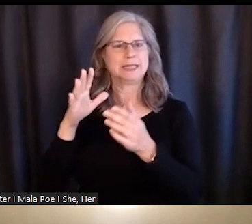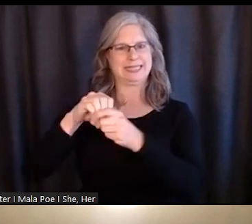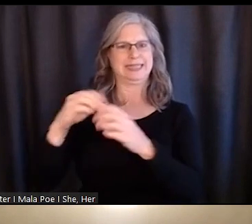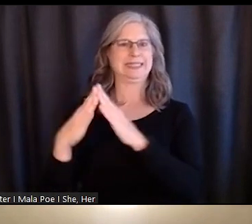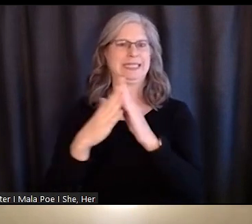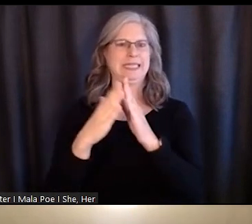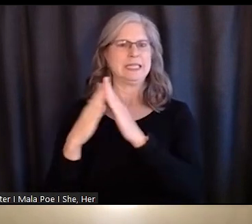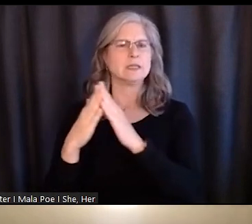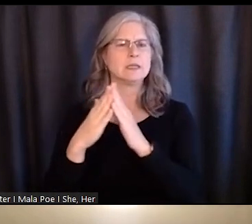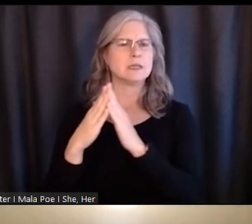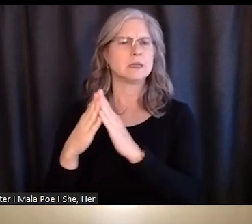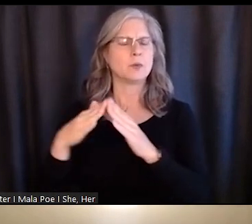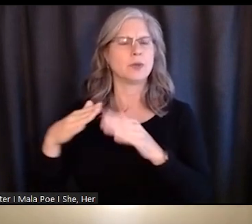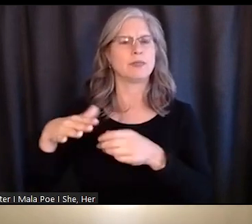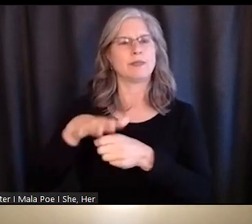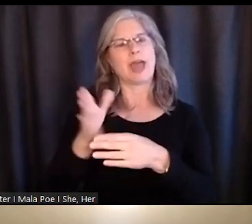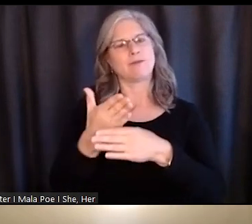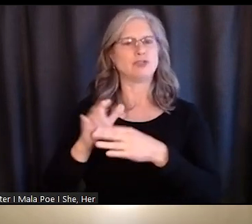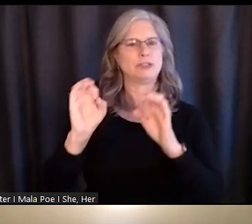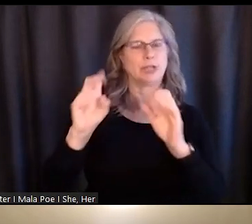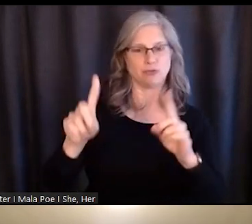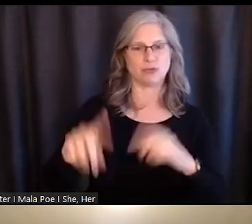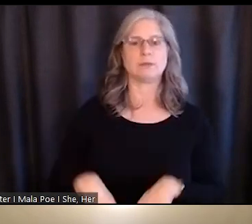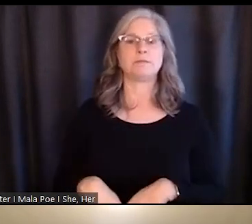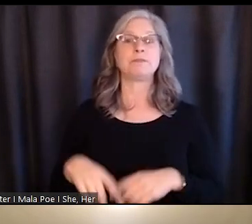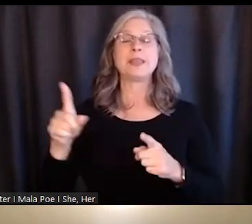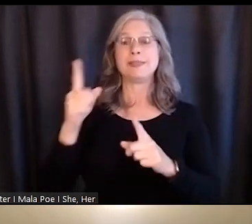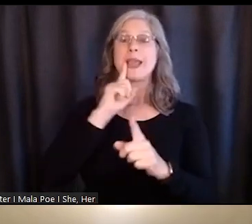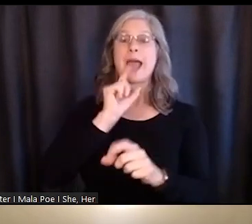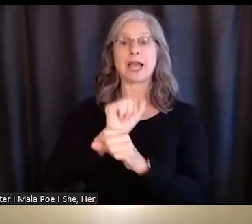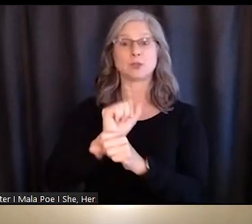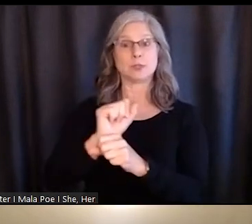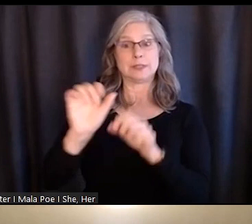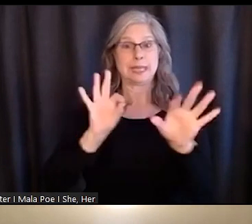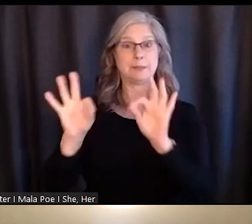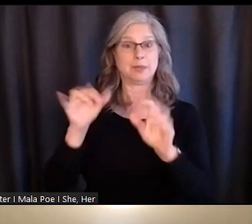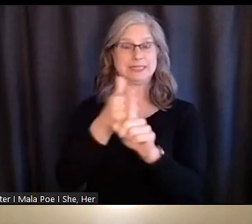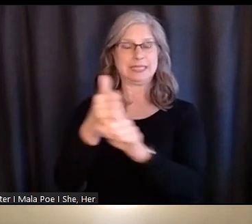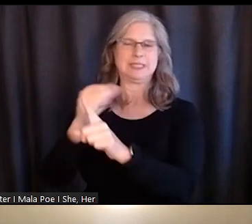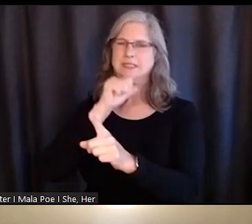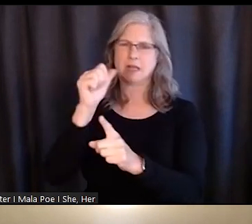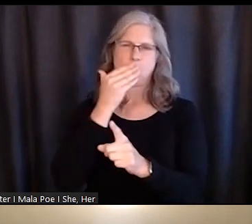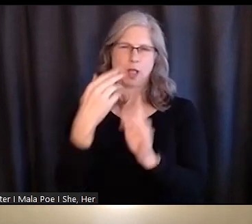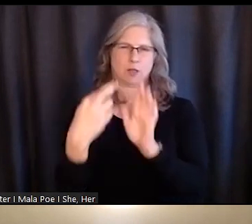but bear in mind that the actual sample itself is probably not representative of the population as a whole.